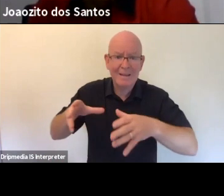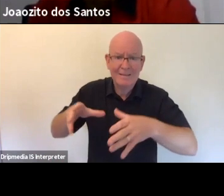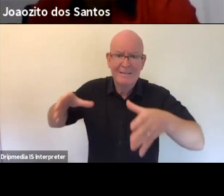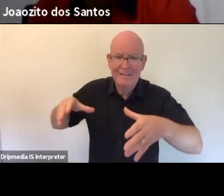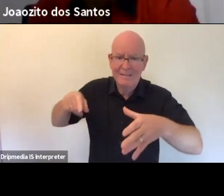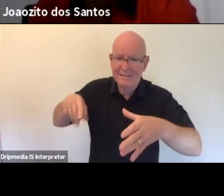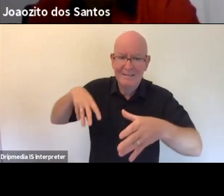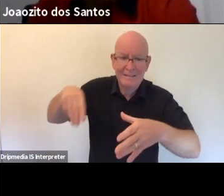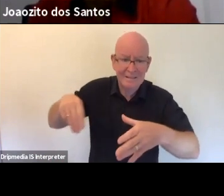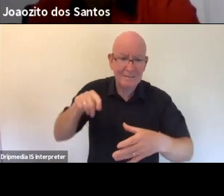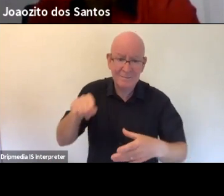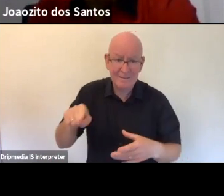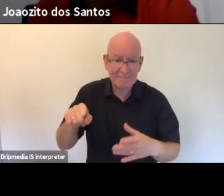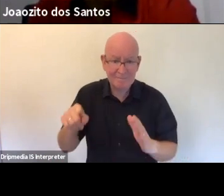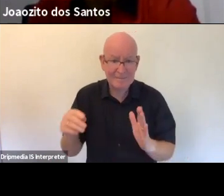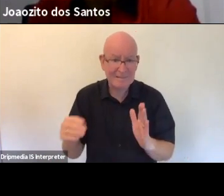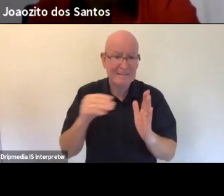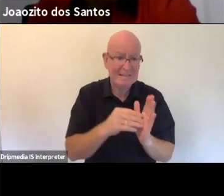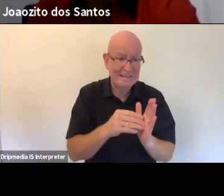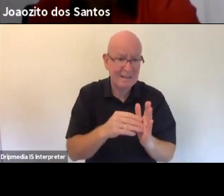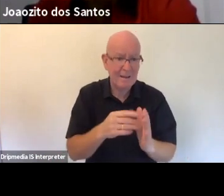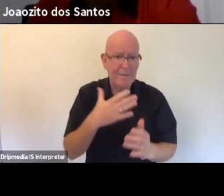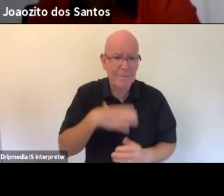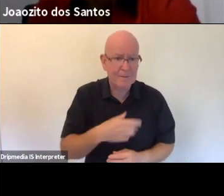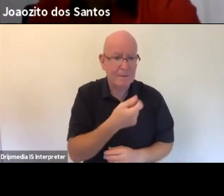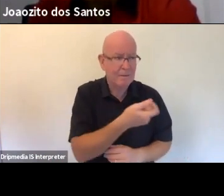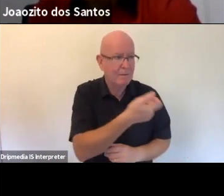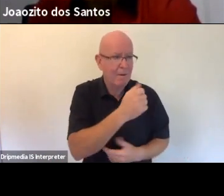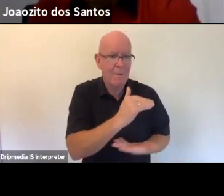So some people with disabilities ask into RSU.